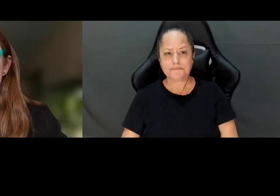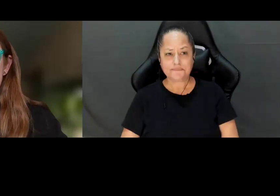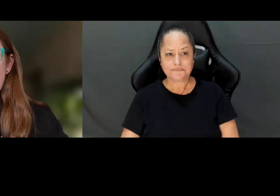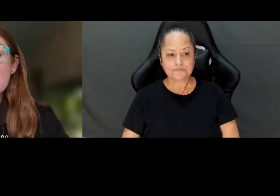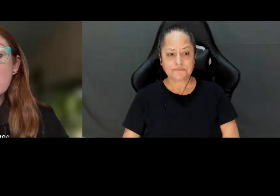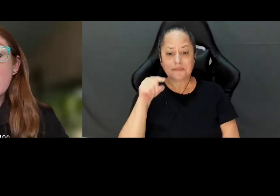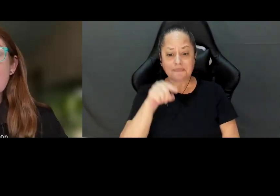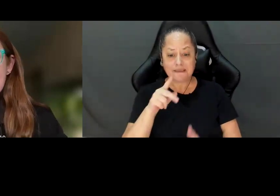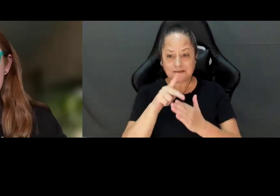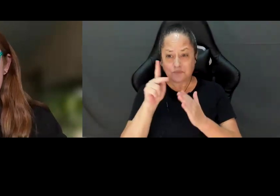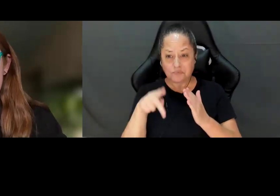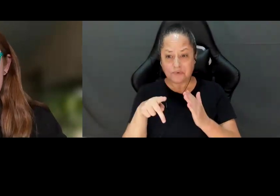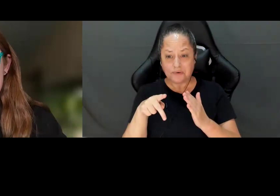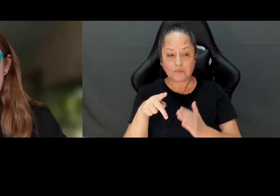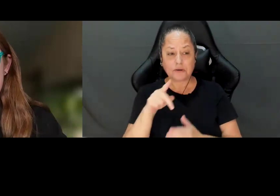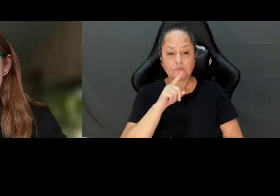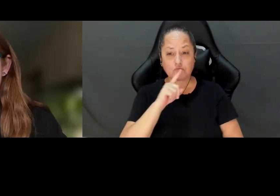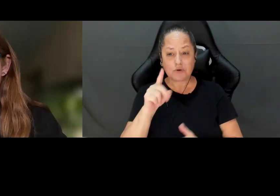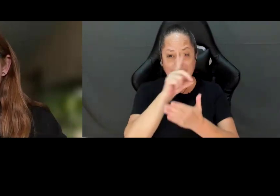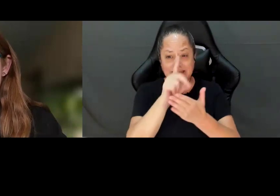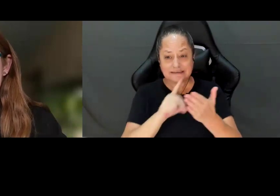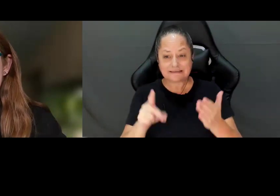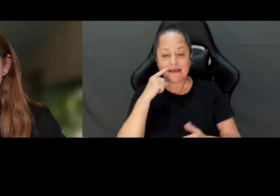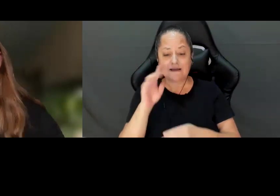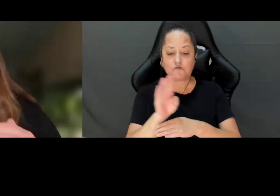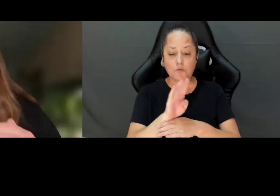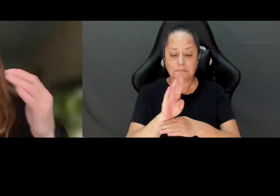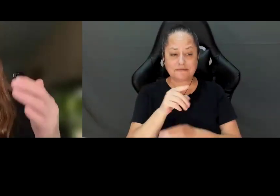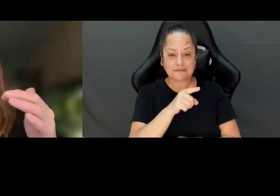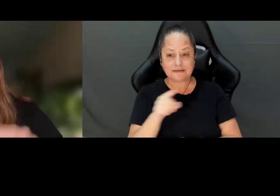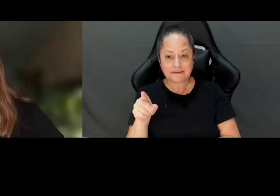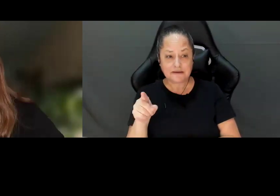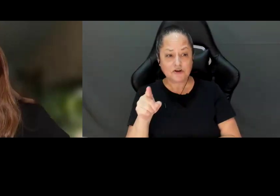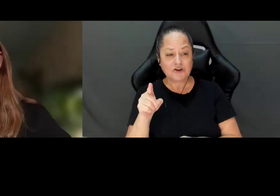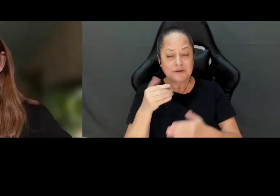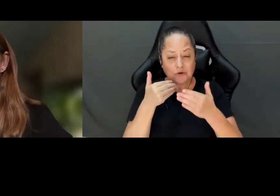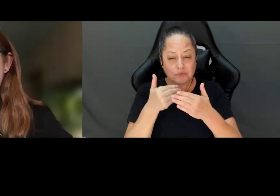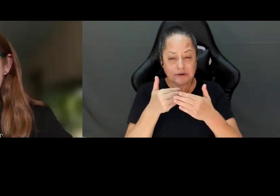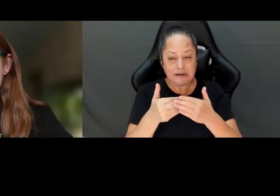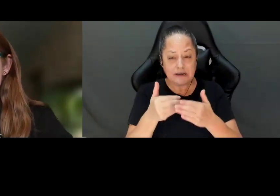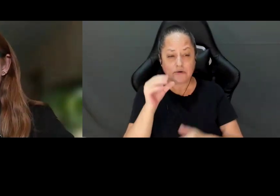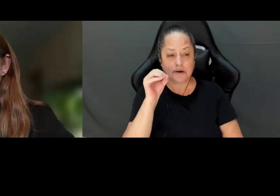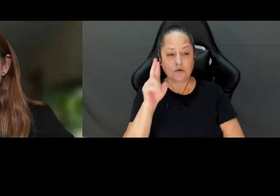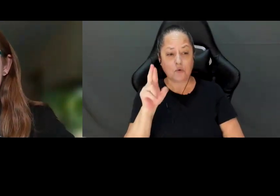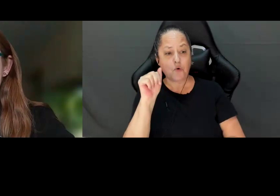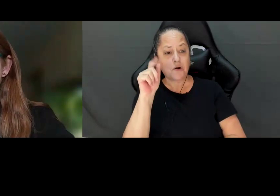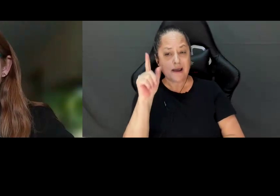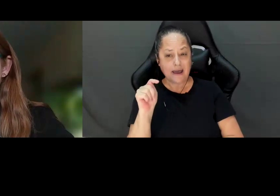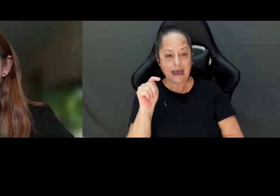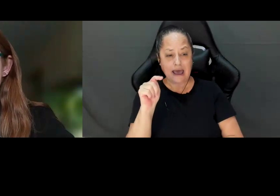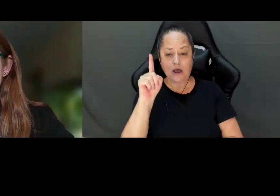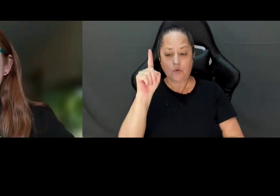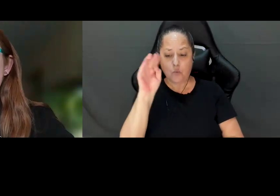This program is designed for businesses that are nearing or at a million dollars in annual